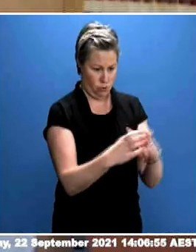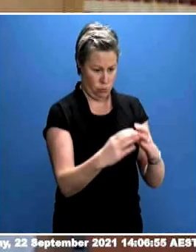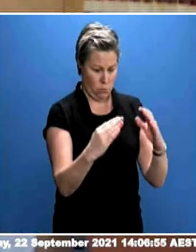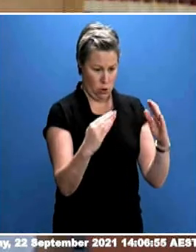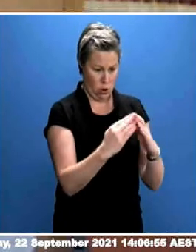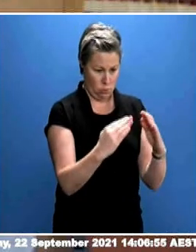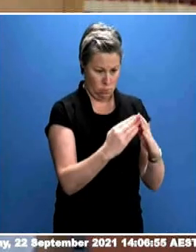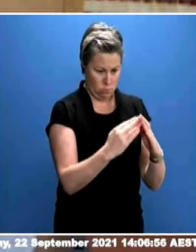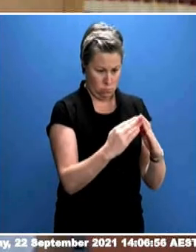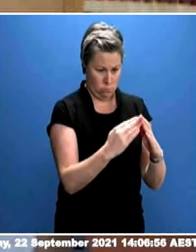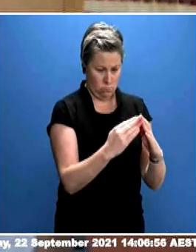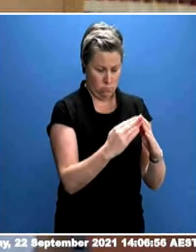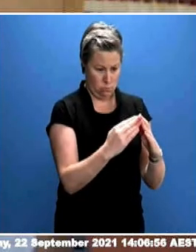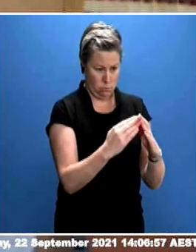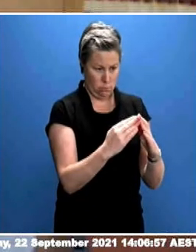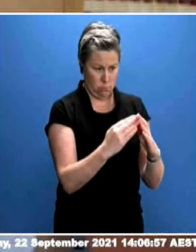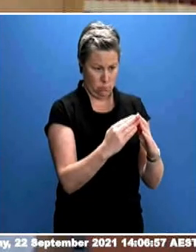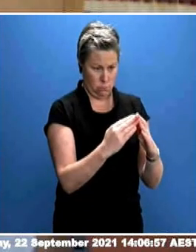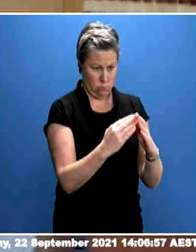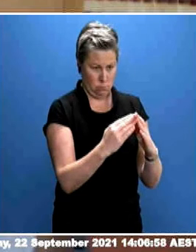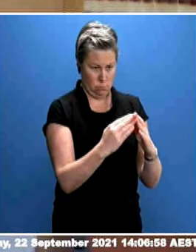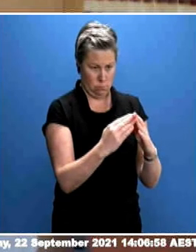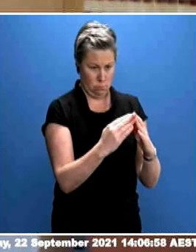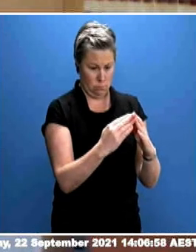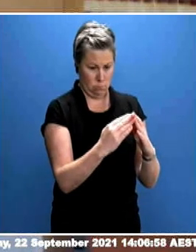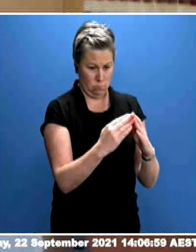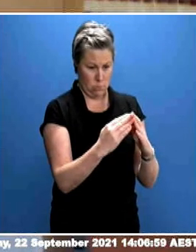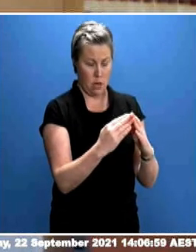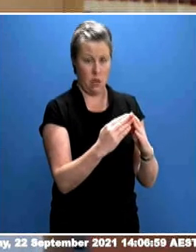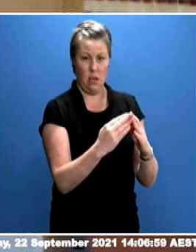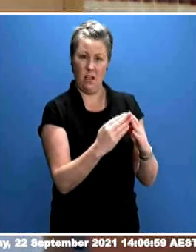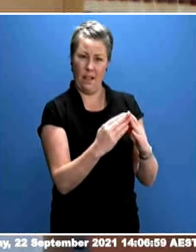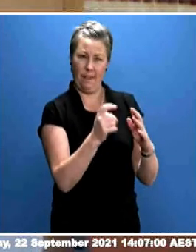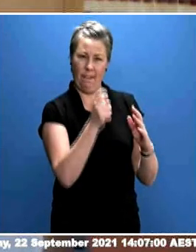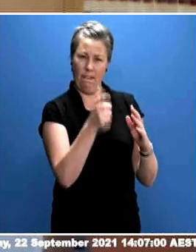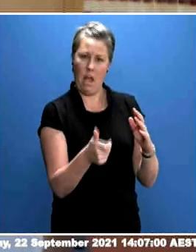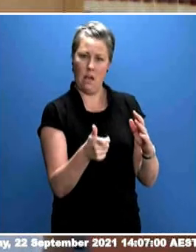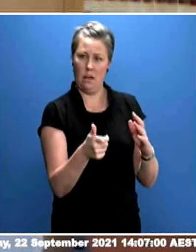distinct from being placed with a family?